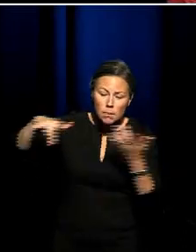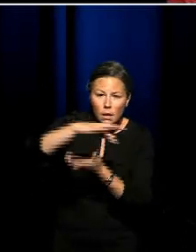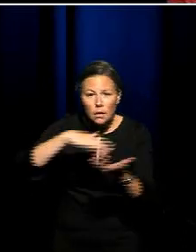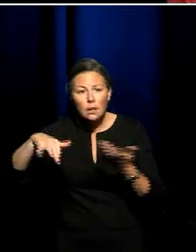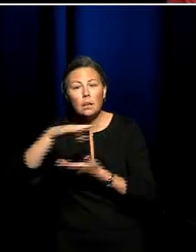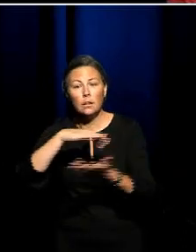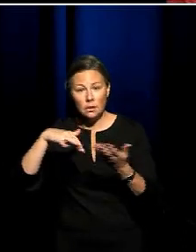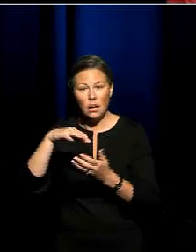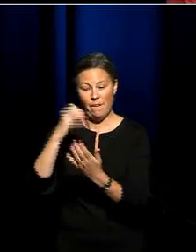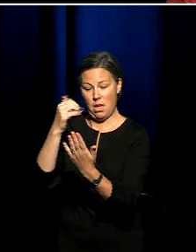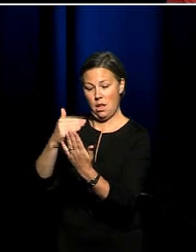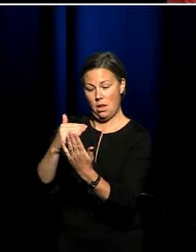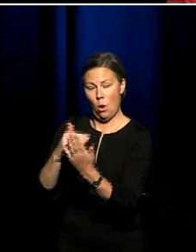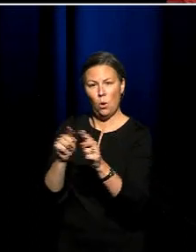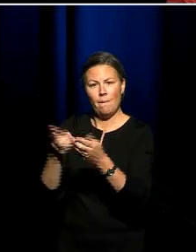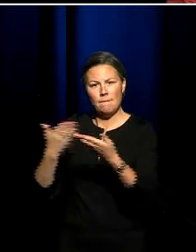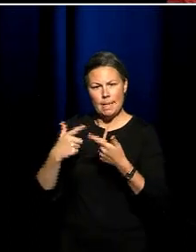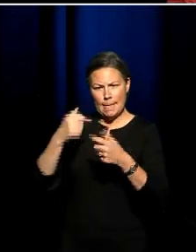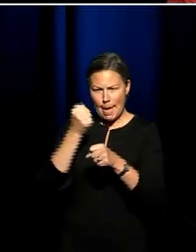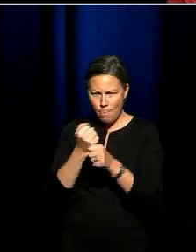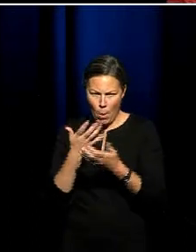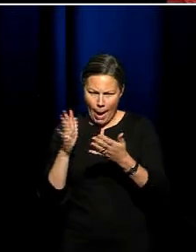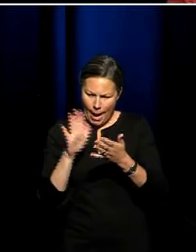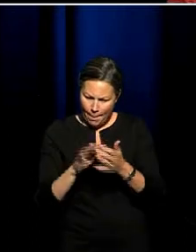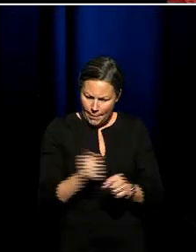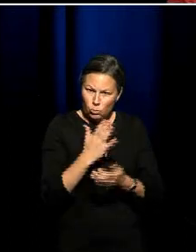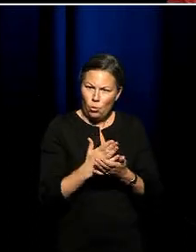assess Australia’s treatment of people with disability, and it sets standards